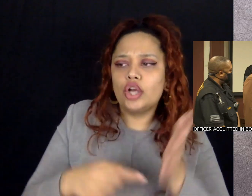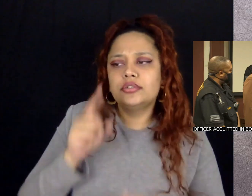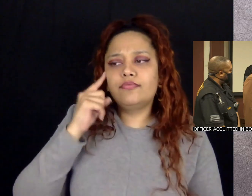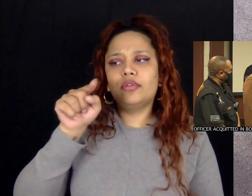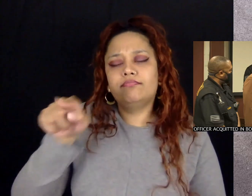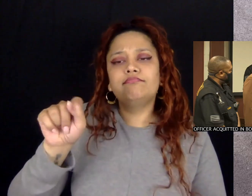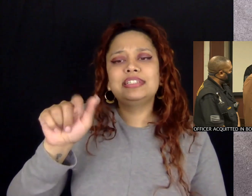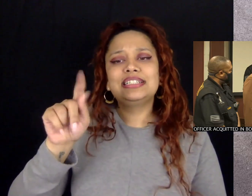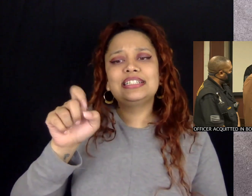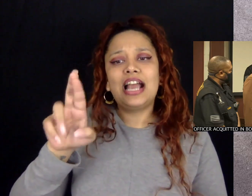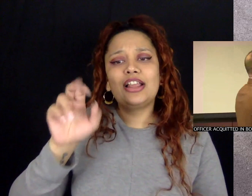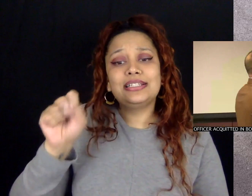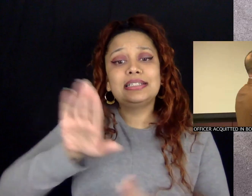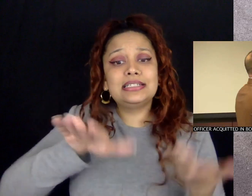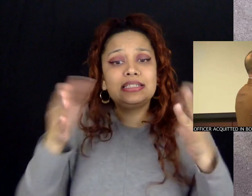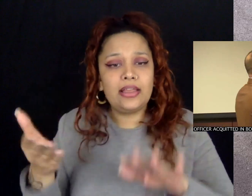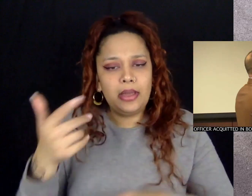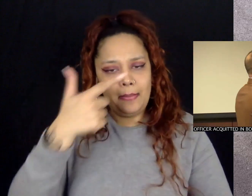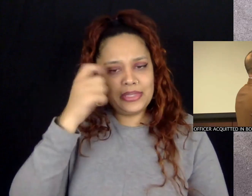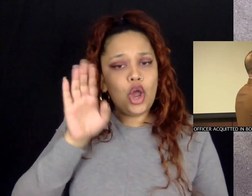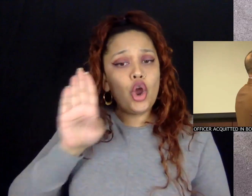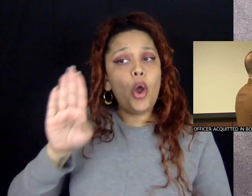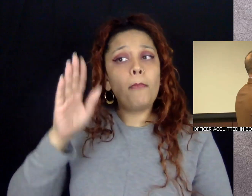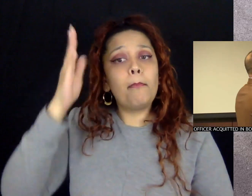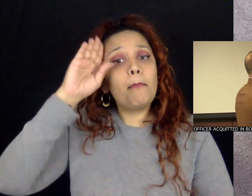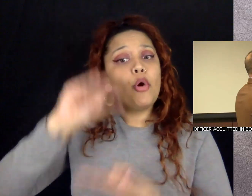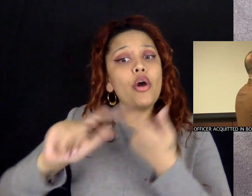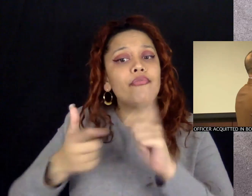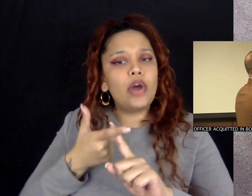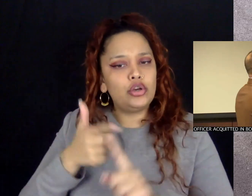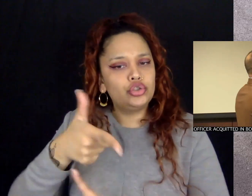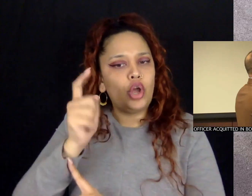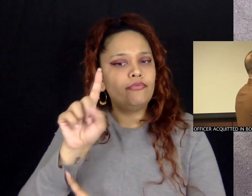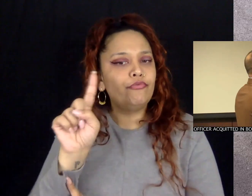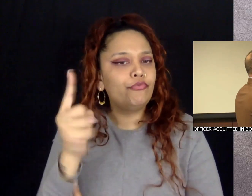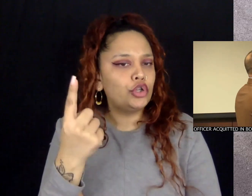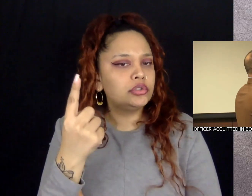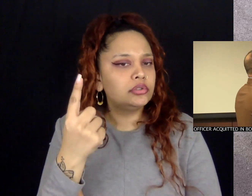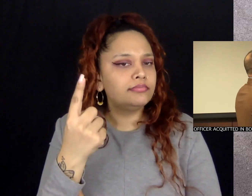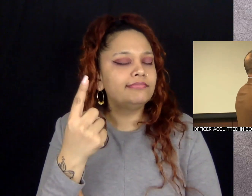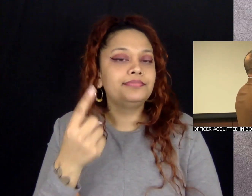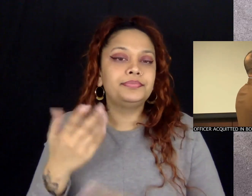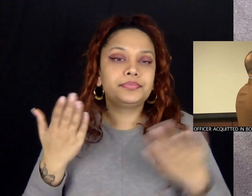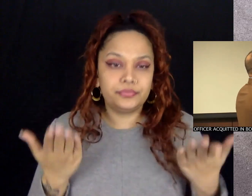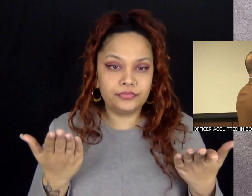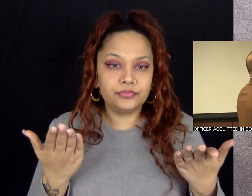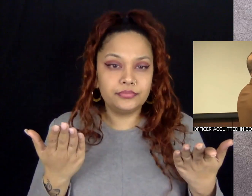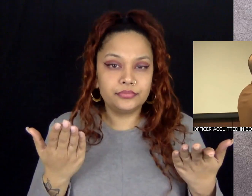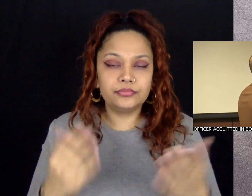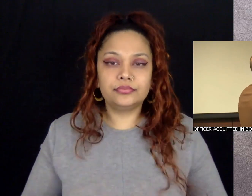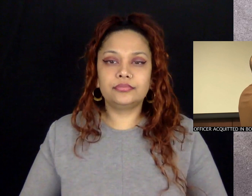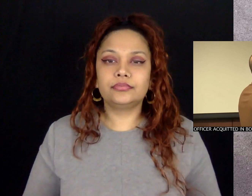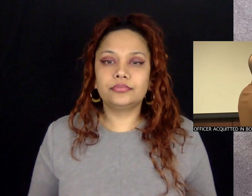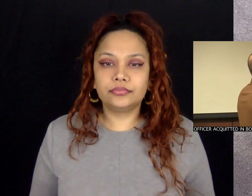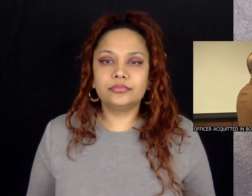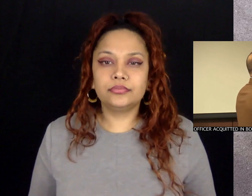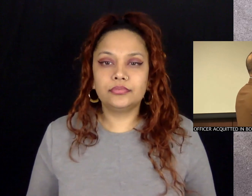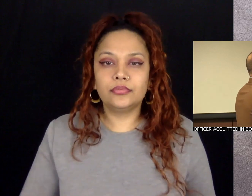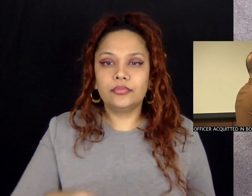refused to press charges in Taylor's death because her boyfriend fired the first shot